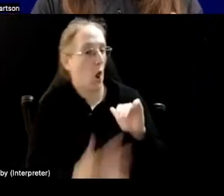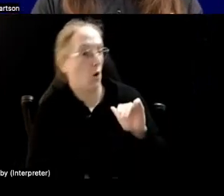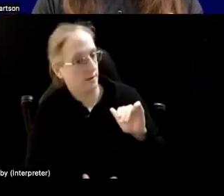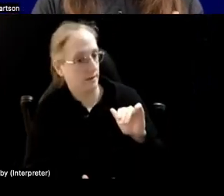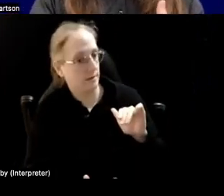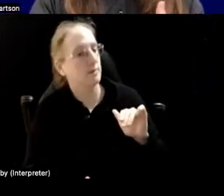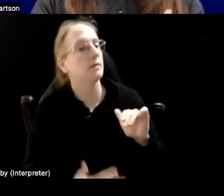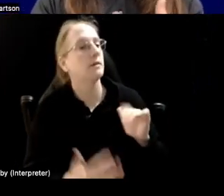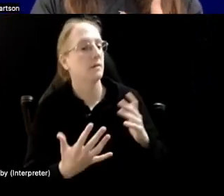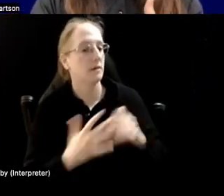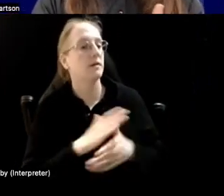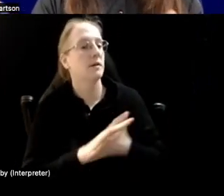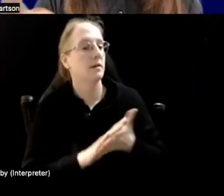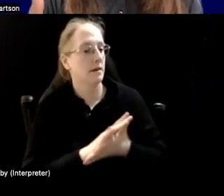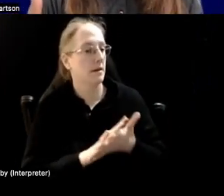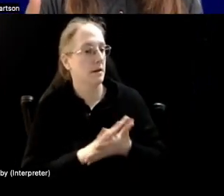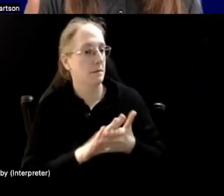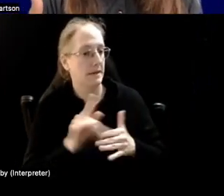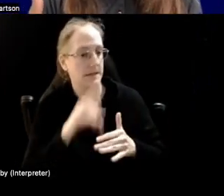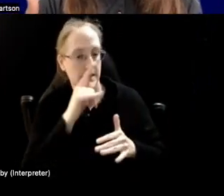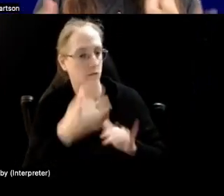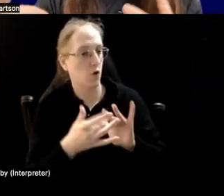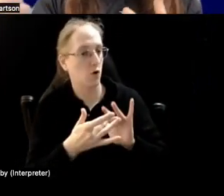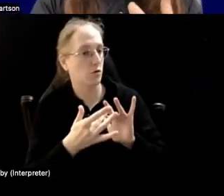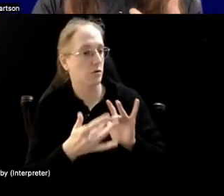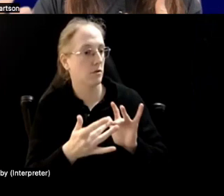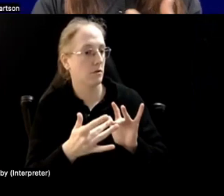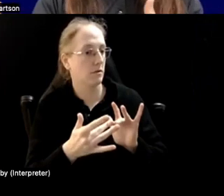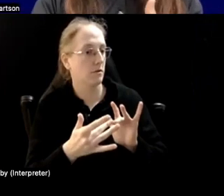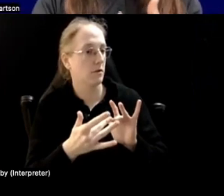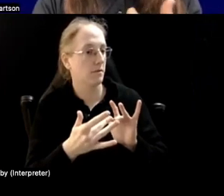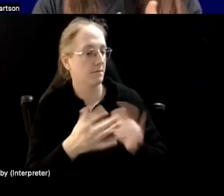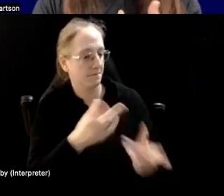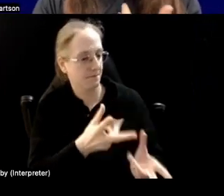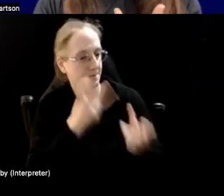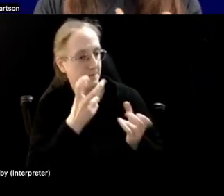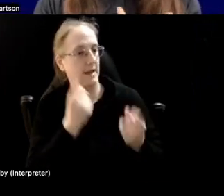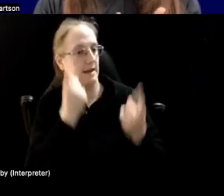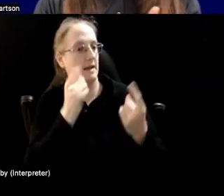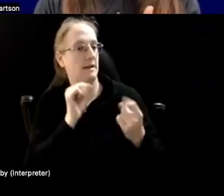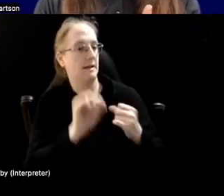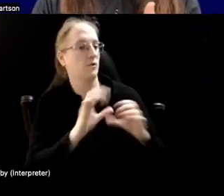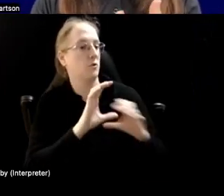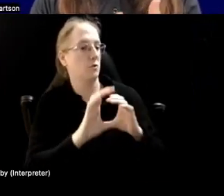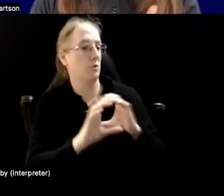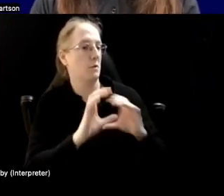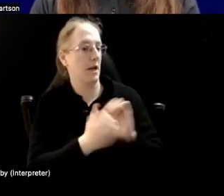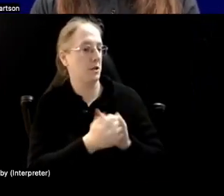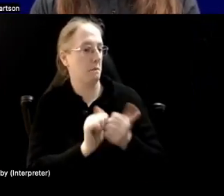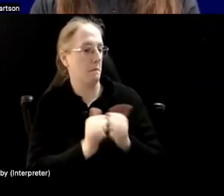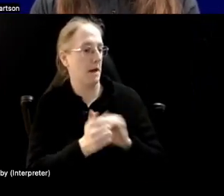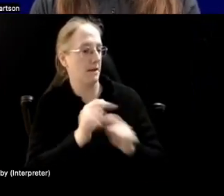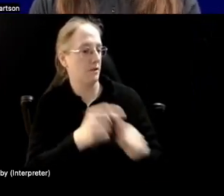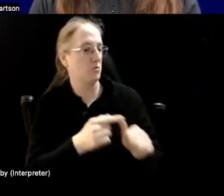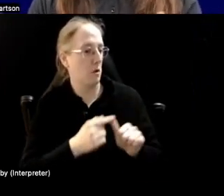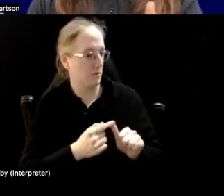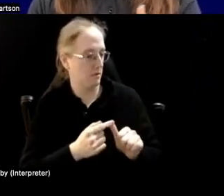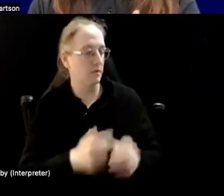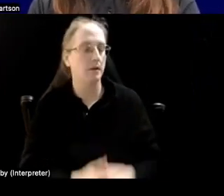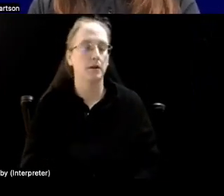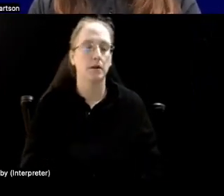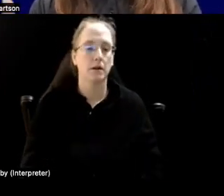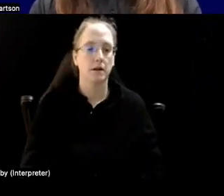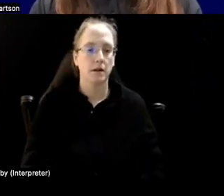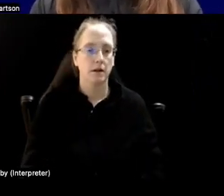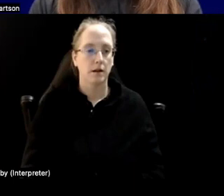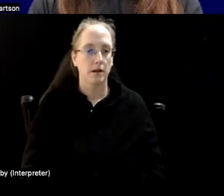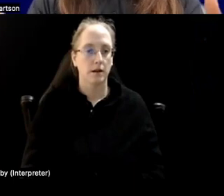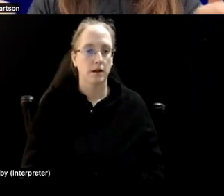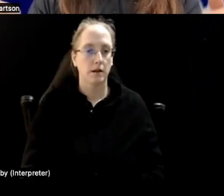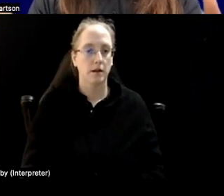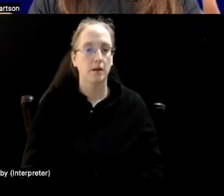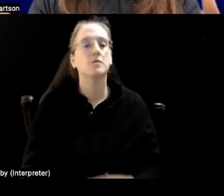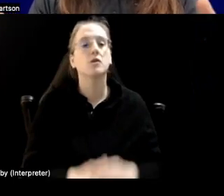lose contact with his communication partner's reaction, and so the communication partner re-establishes